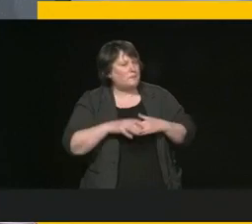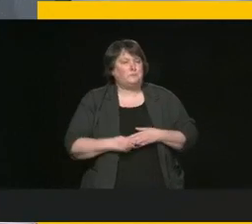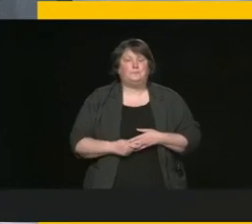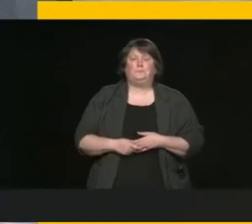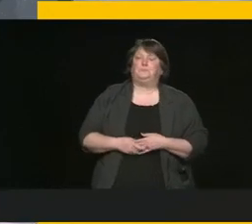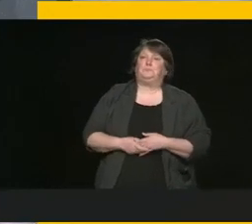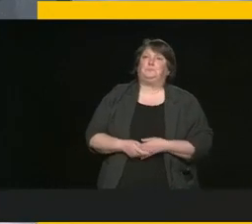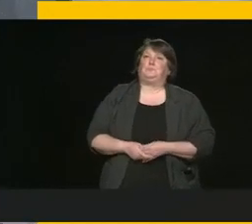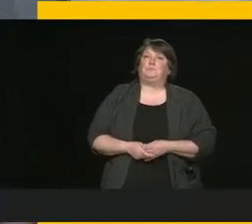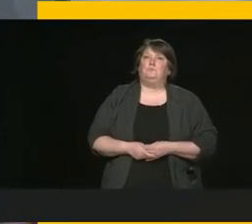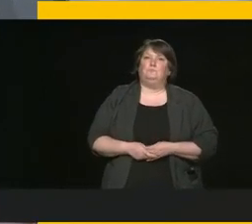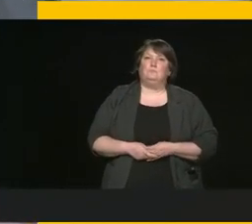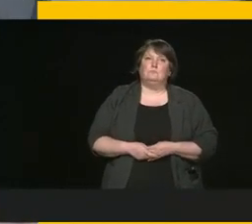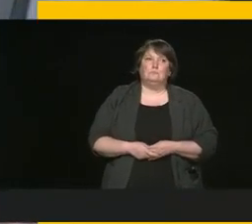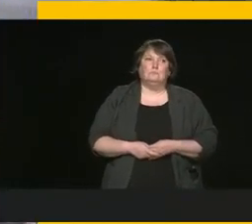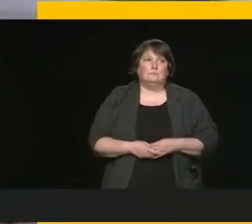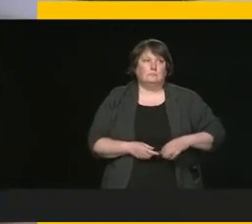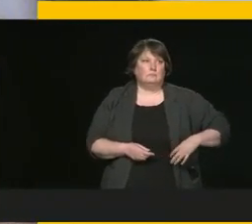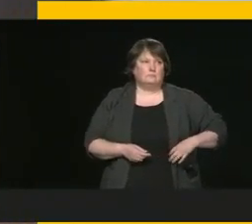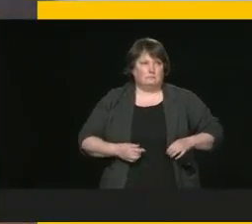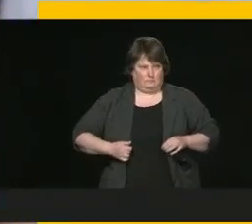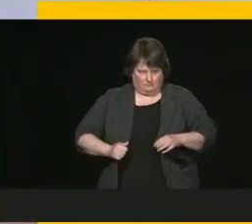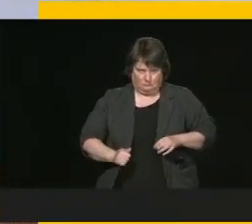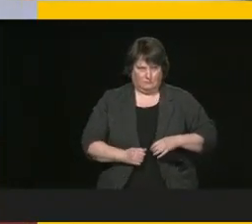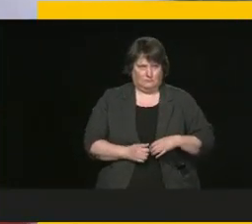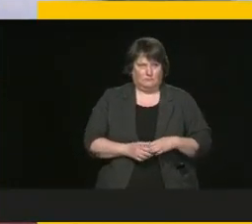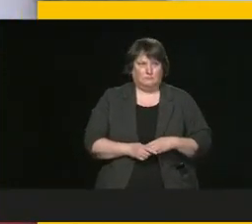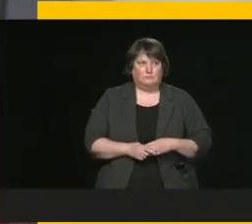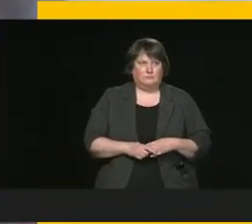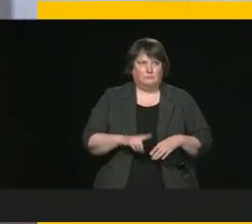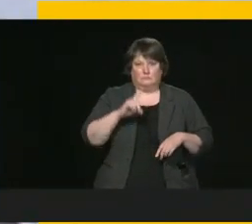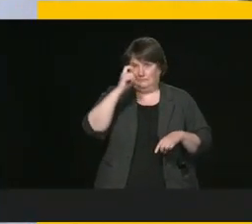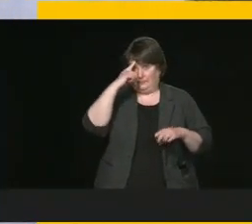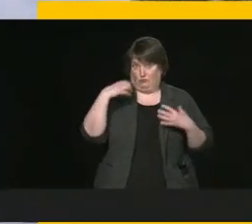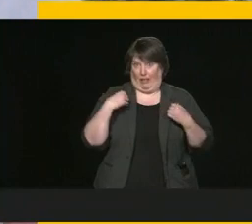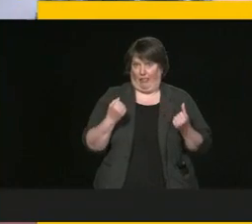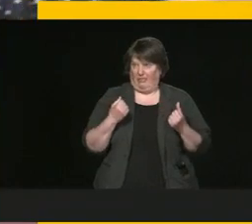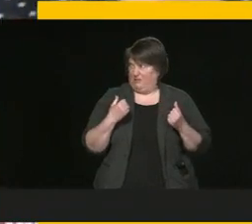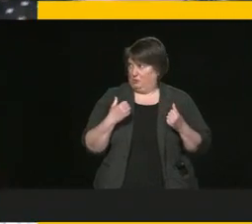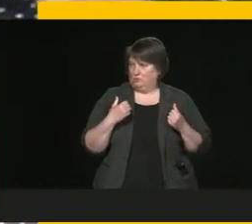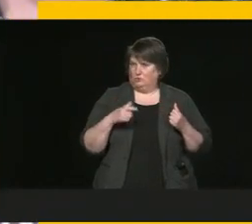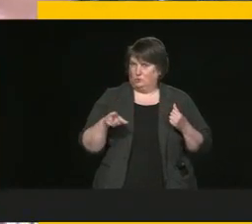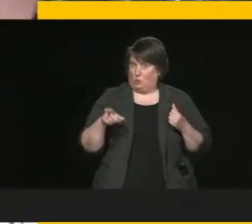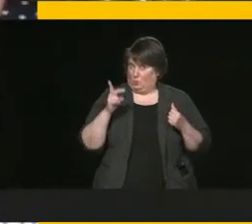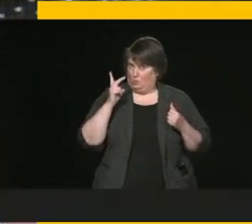AND WHY WAS THAT SPECIFIC WAREHOUSE CLOSED?